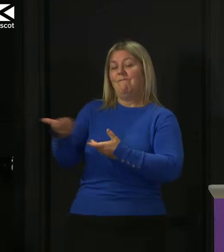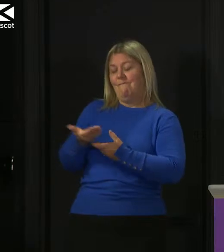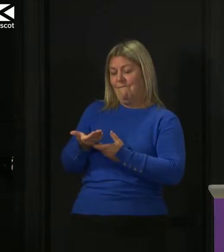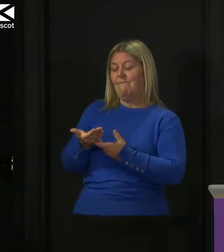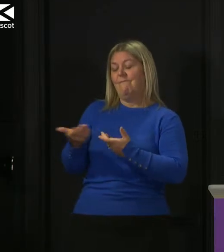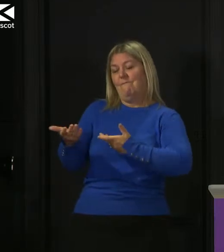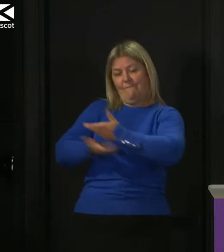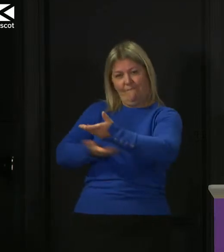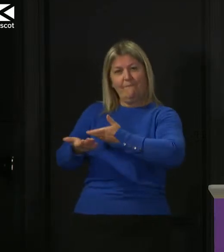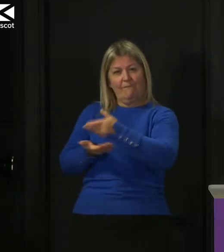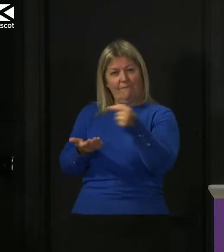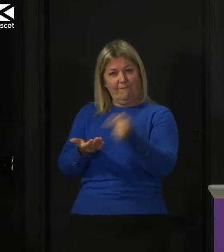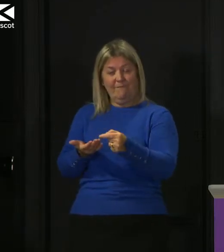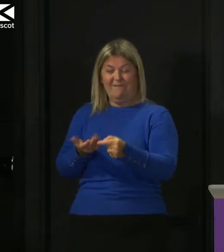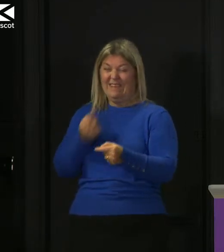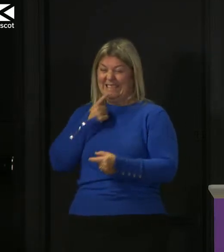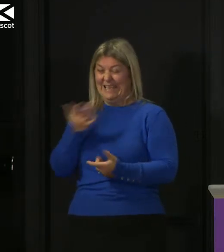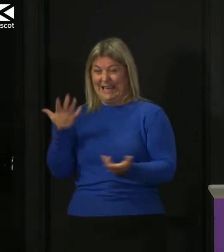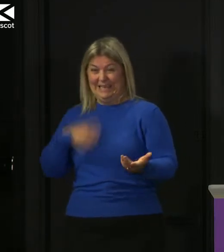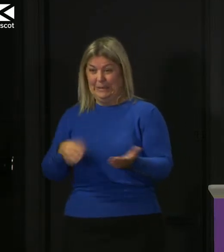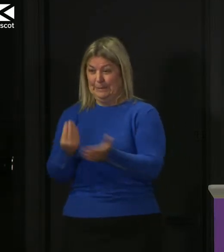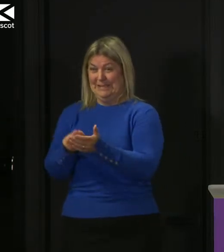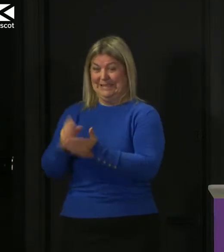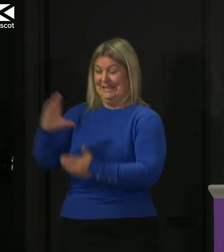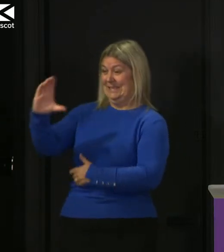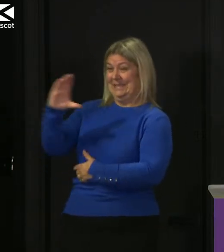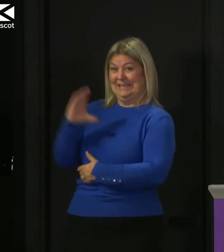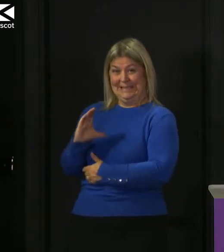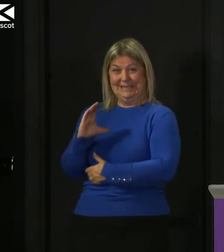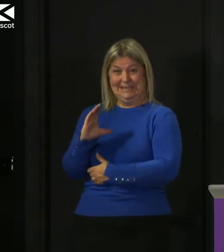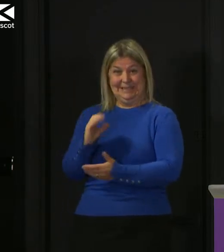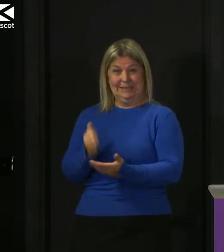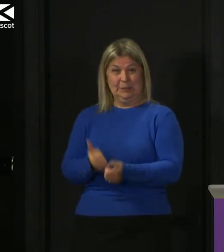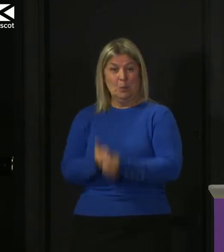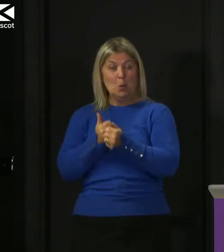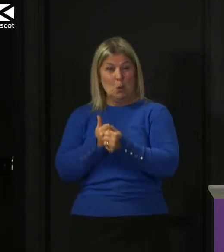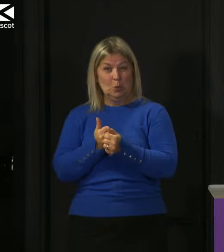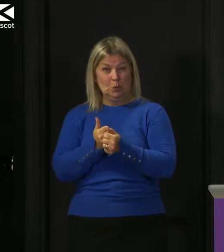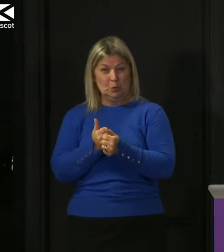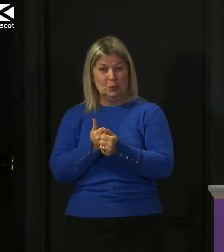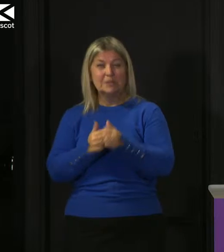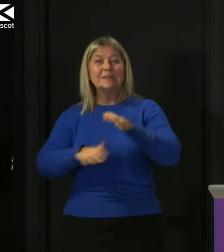financial interventions that match the scale of the public health interventions that we may all be